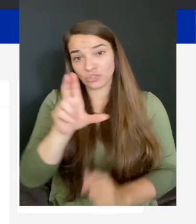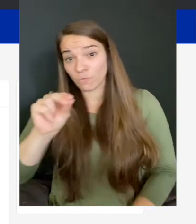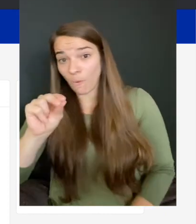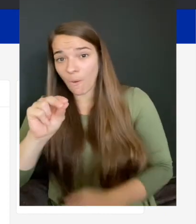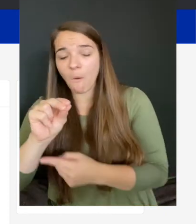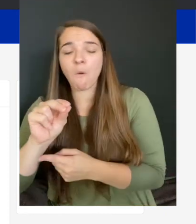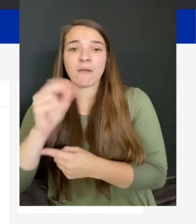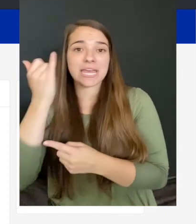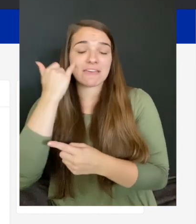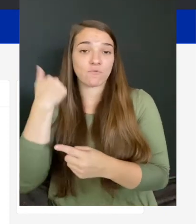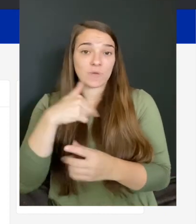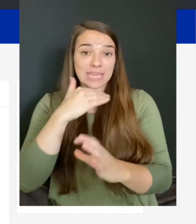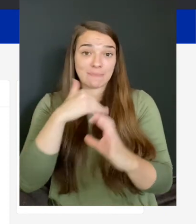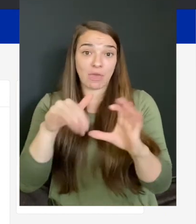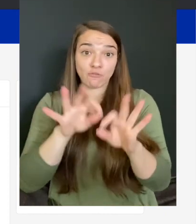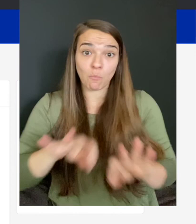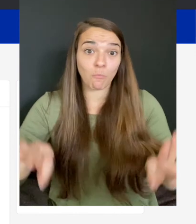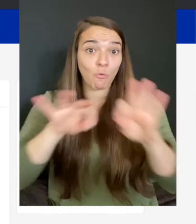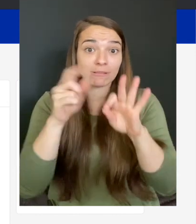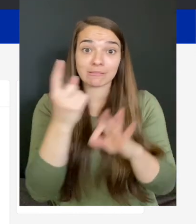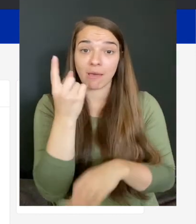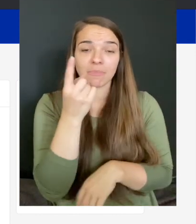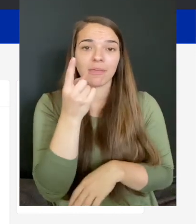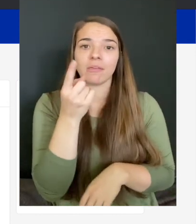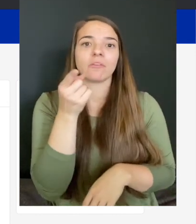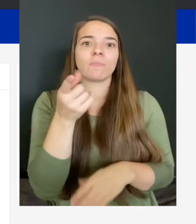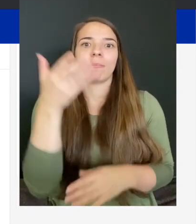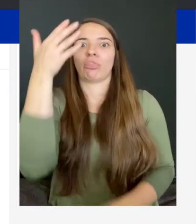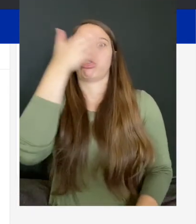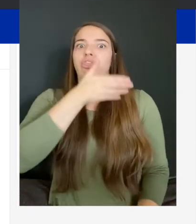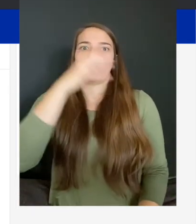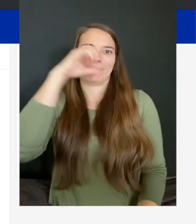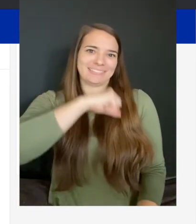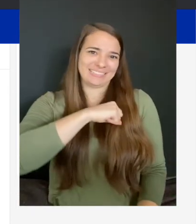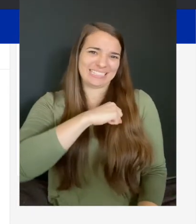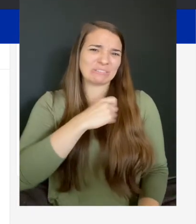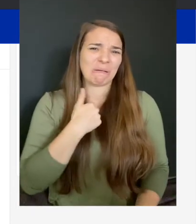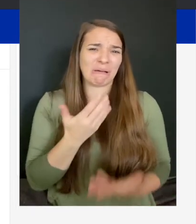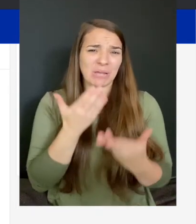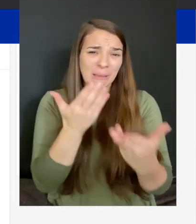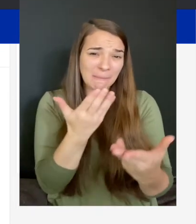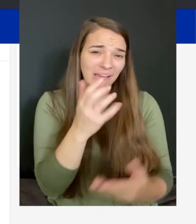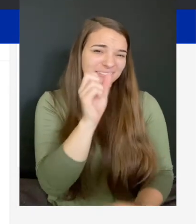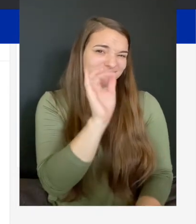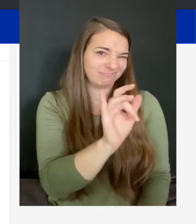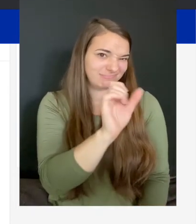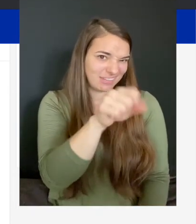not going to get those, so I would recommend keeping that as a yes, then you have options